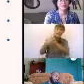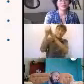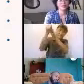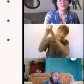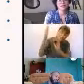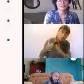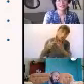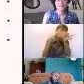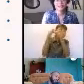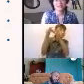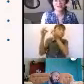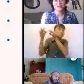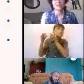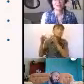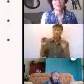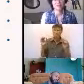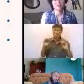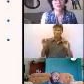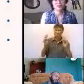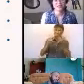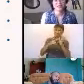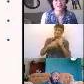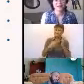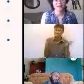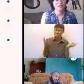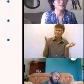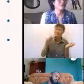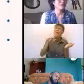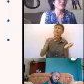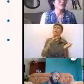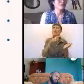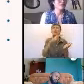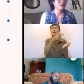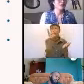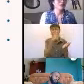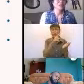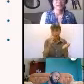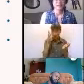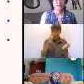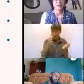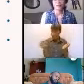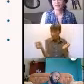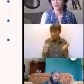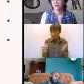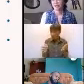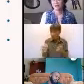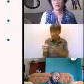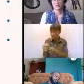what it actually means, what type of responsibilities come in with hiring a person outside of the